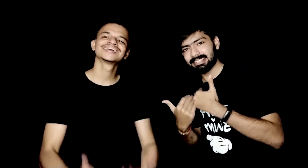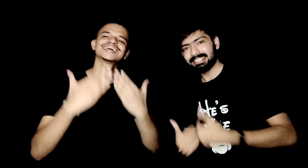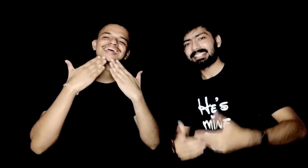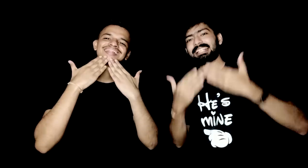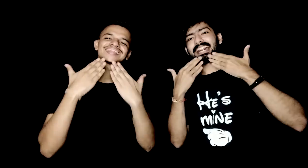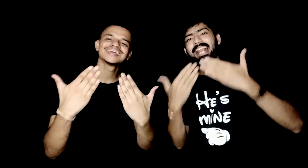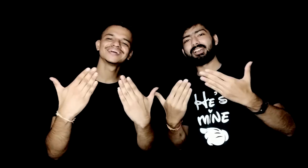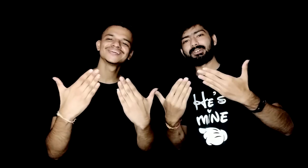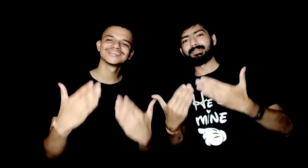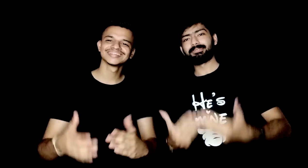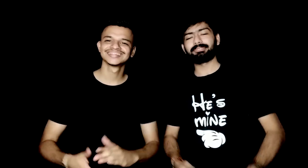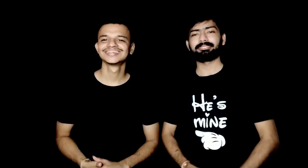Thank you!